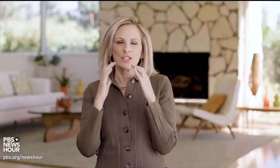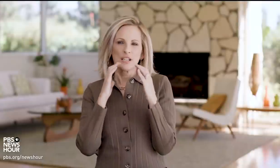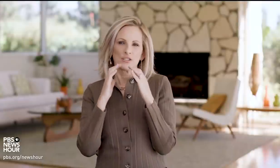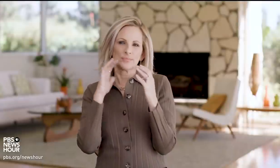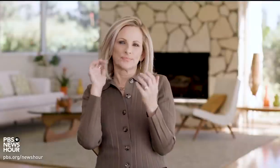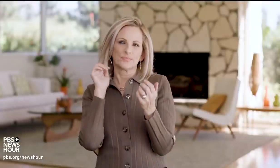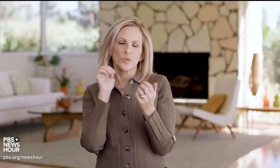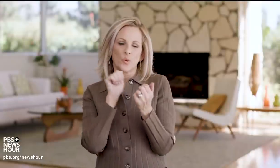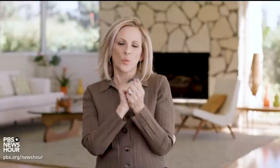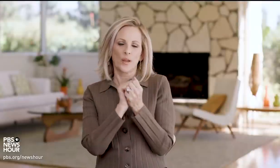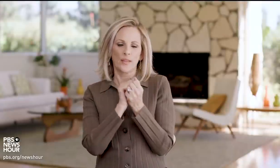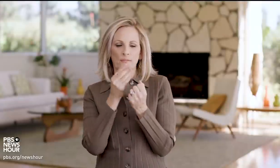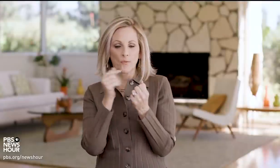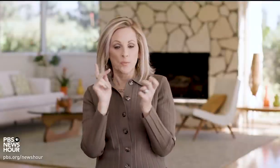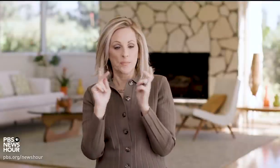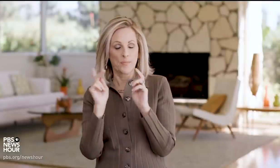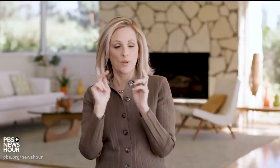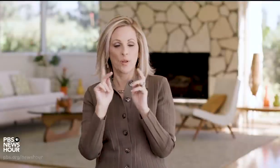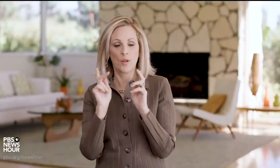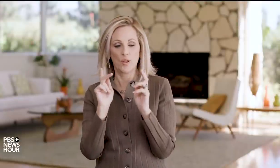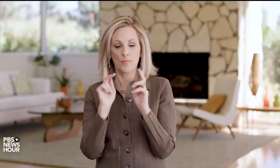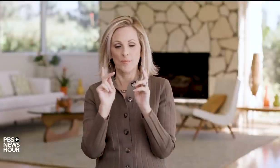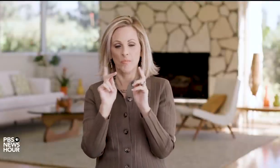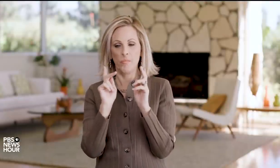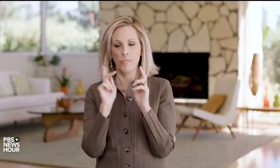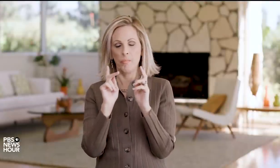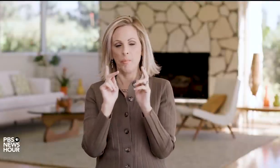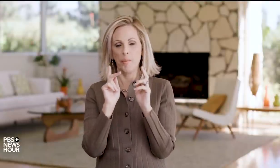I had a conversation with a few people.